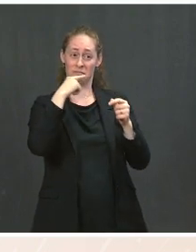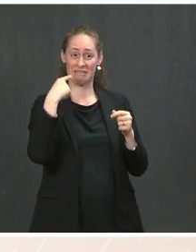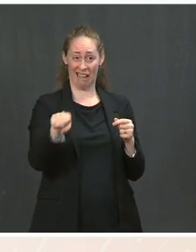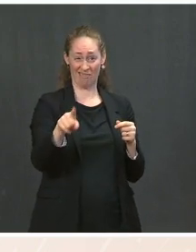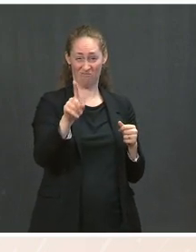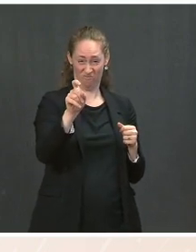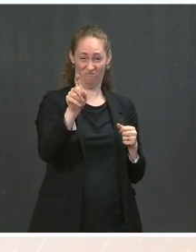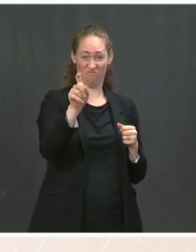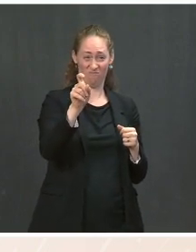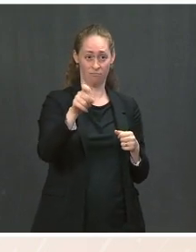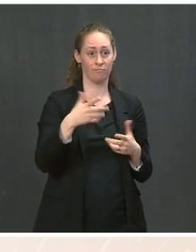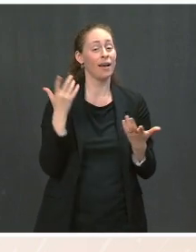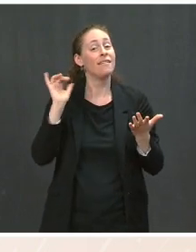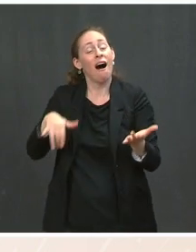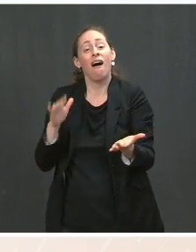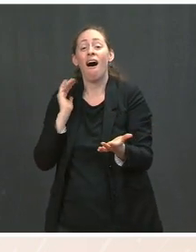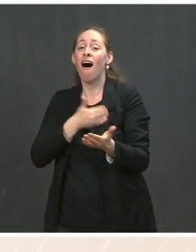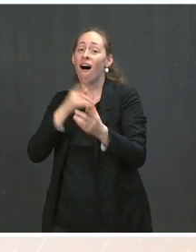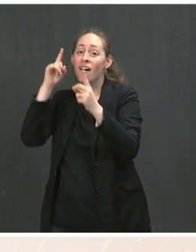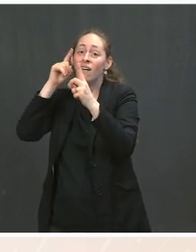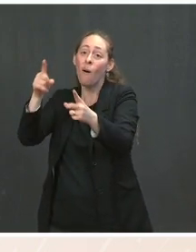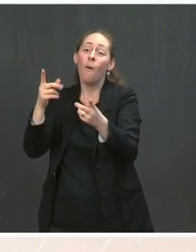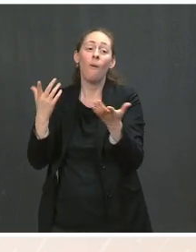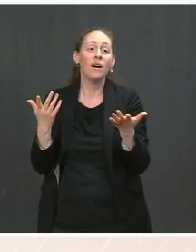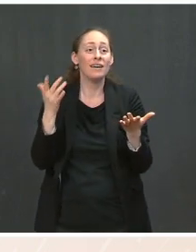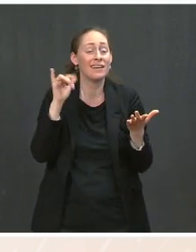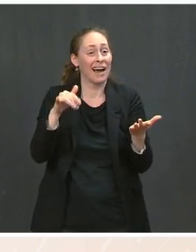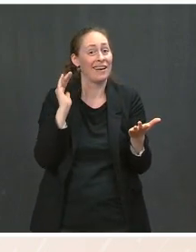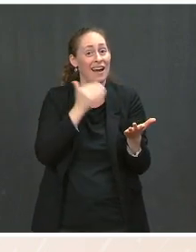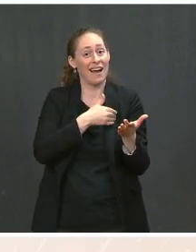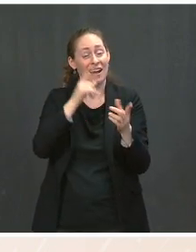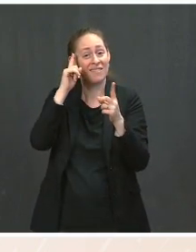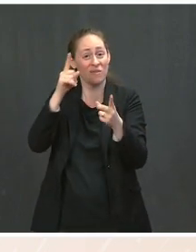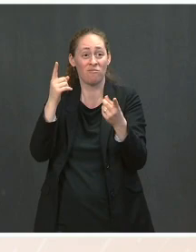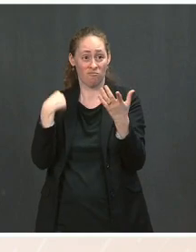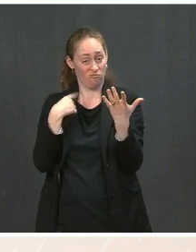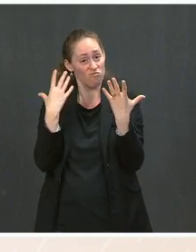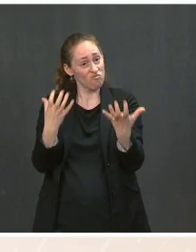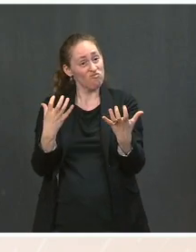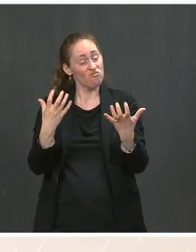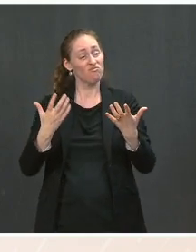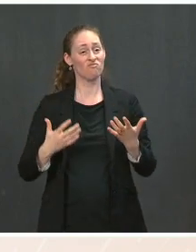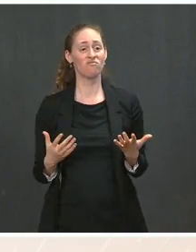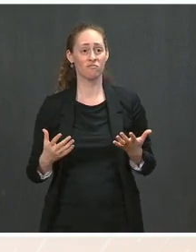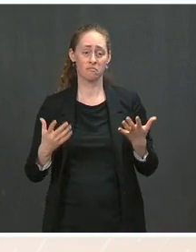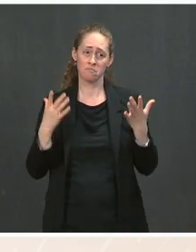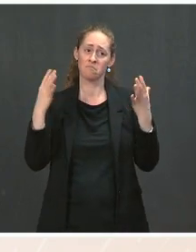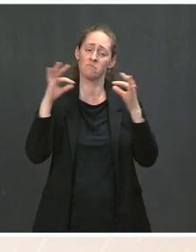and that part of our objective is to, as you said, have a stable and predictable relationship